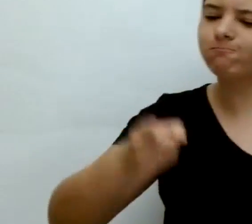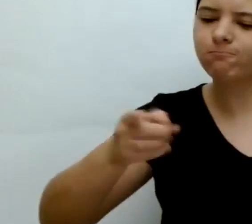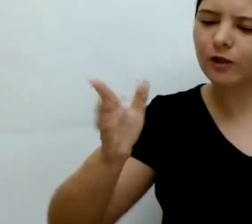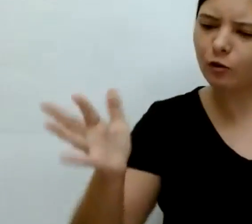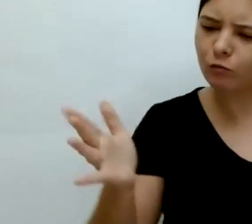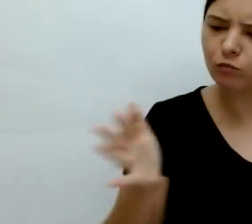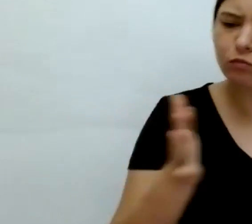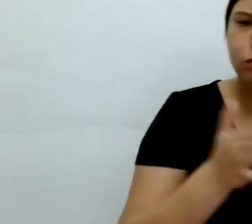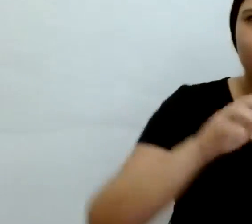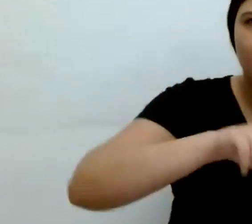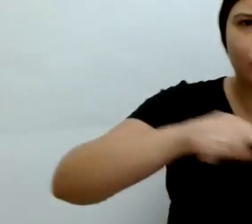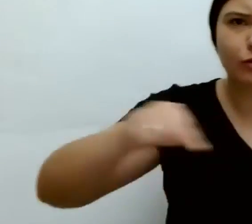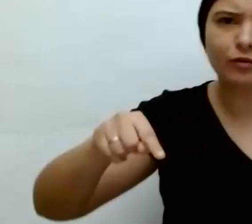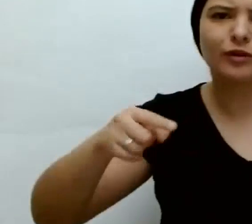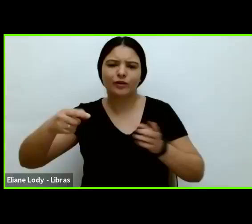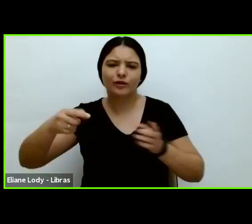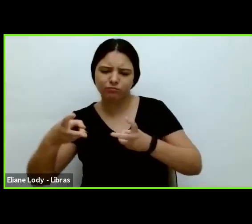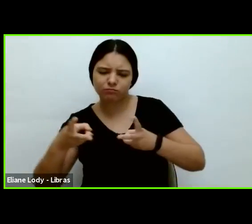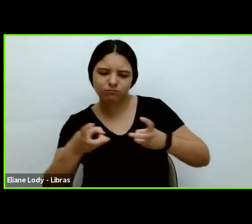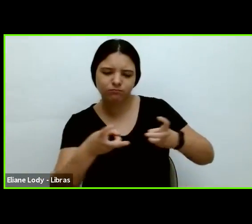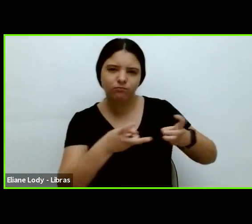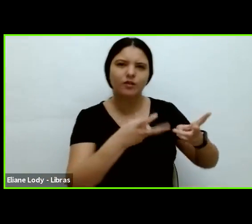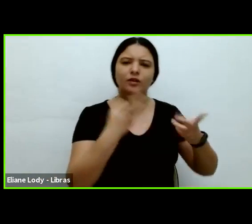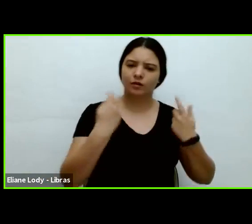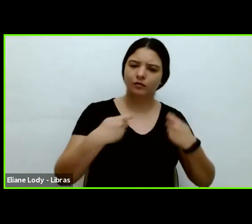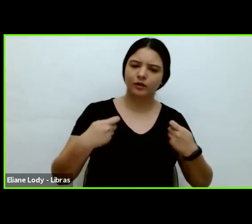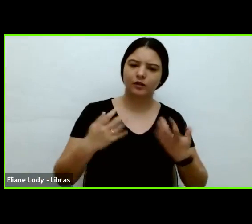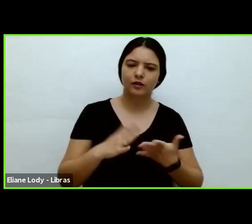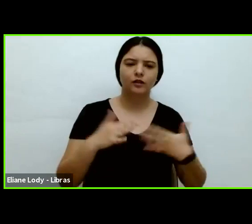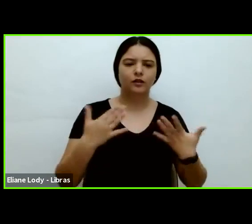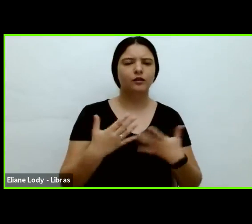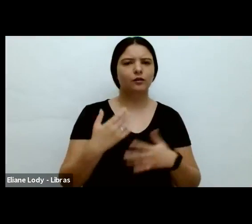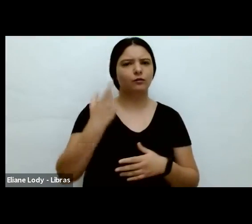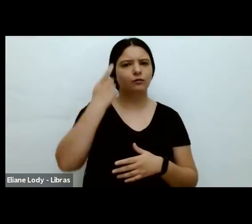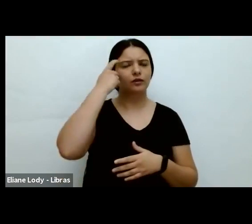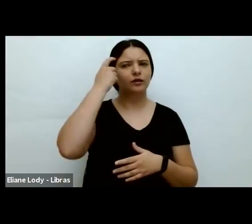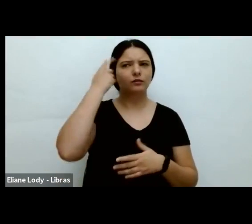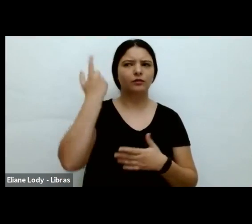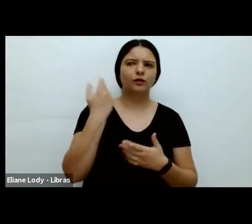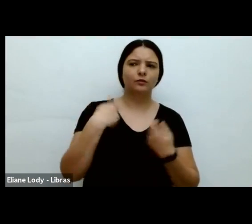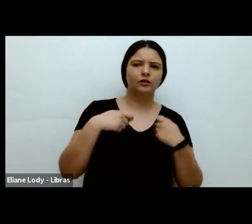And it's fully enabled it's fully recognized, I think. not before.